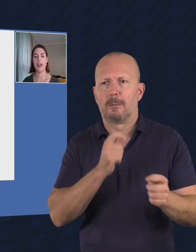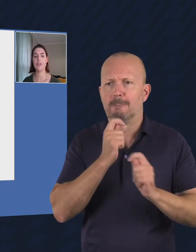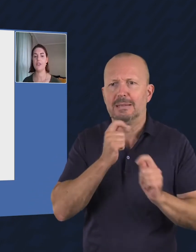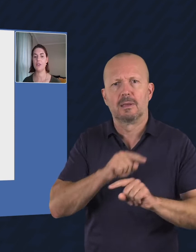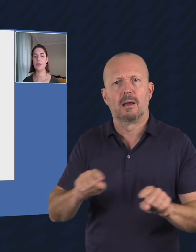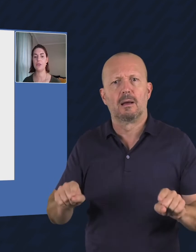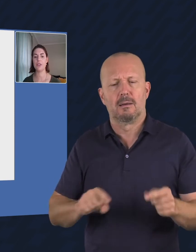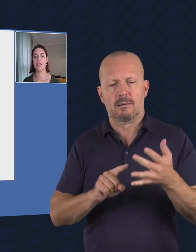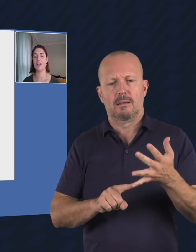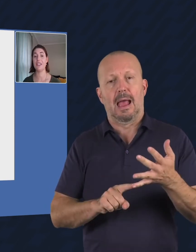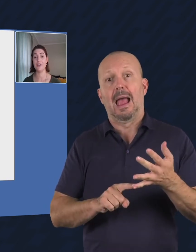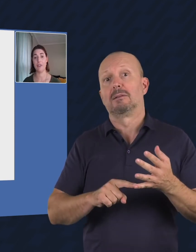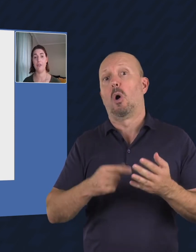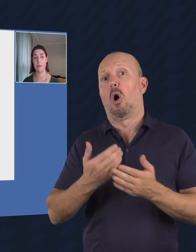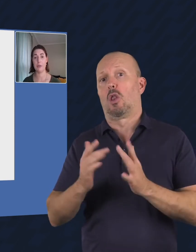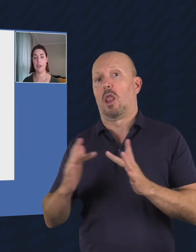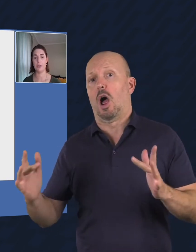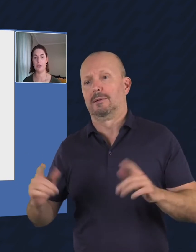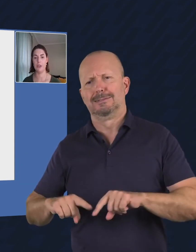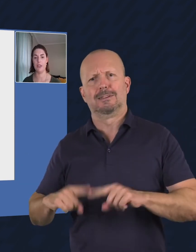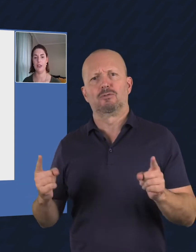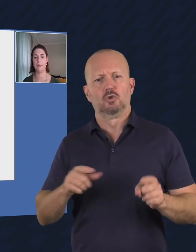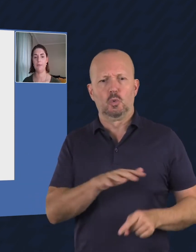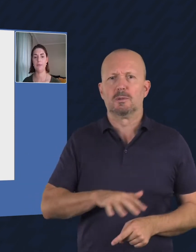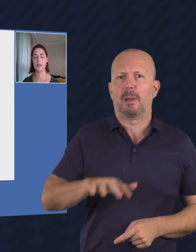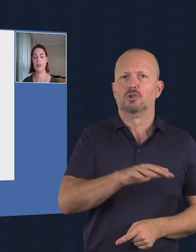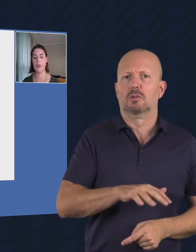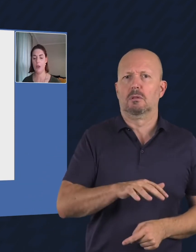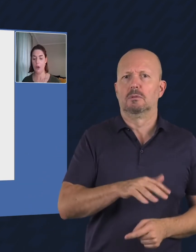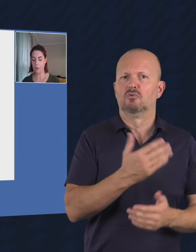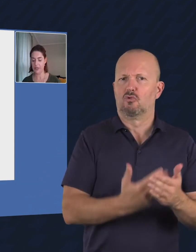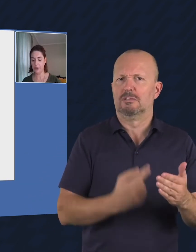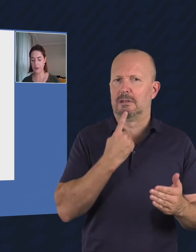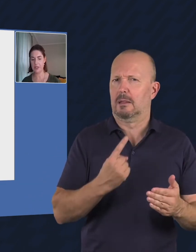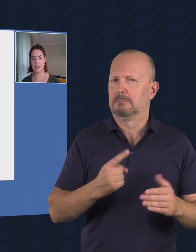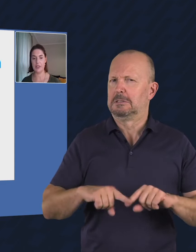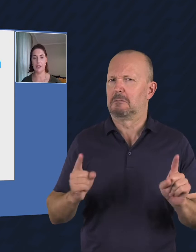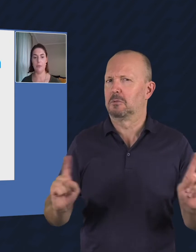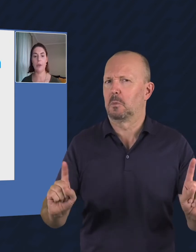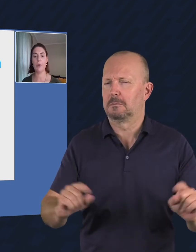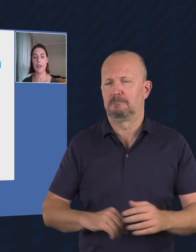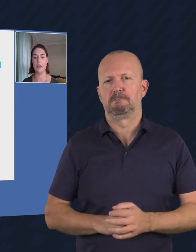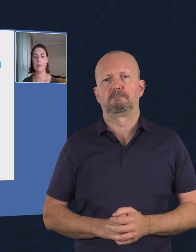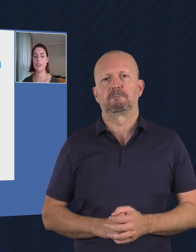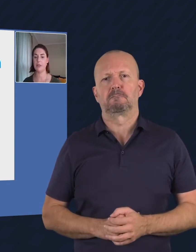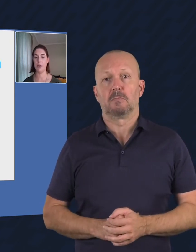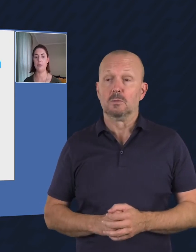How does digital storytelling differ from spatial storytelling? We settled on a system where each participant